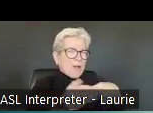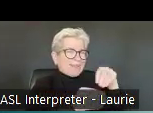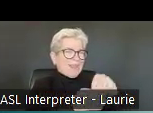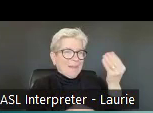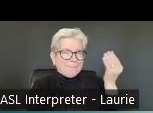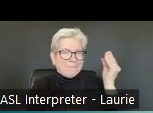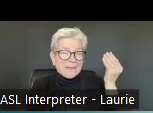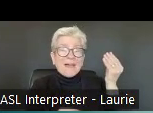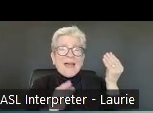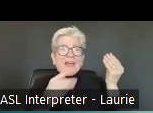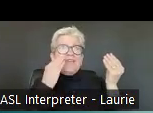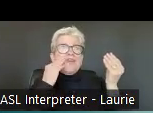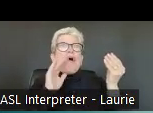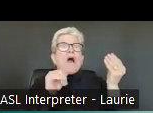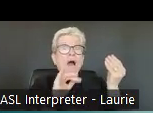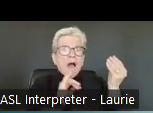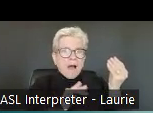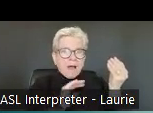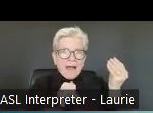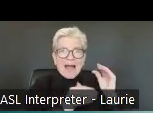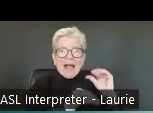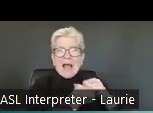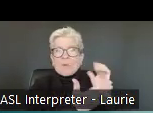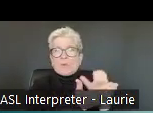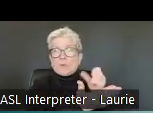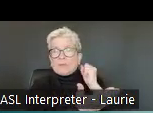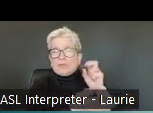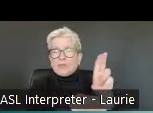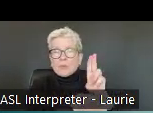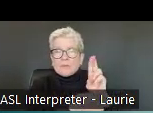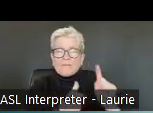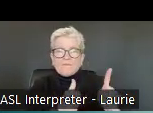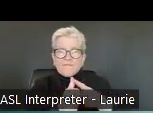how you can utilize them. And the first thing I want to highlight is the definition of what